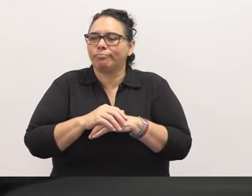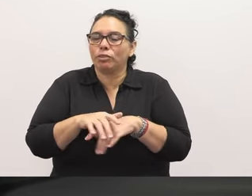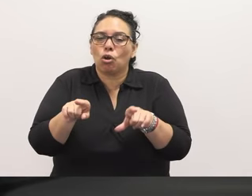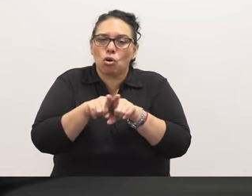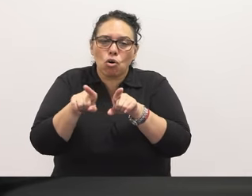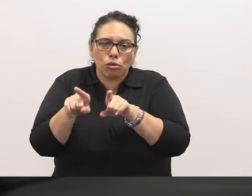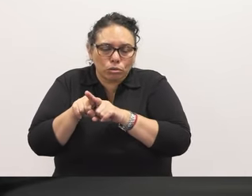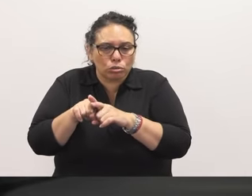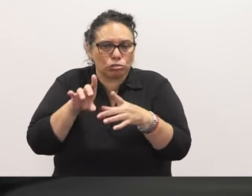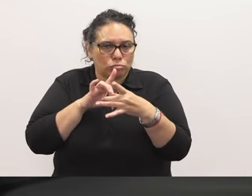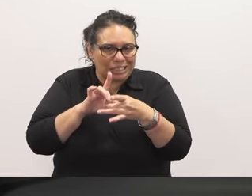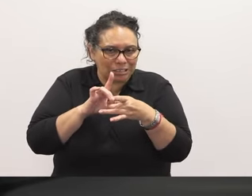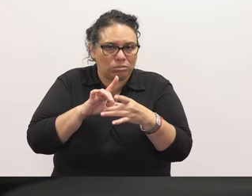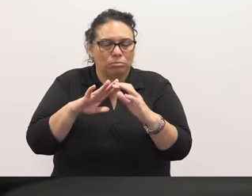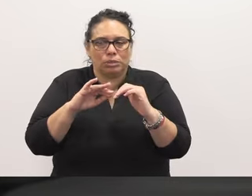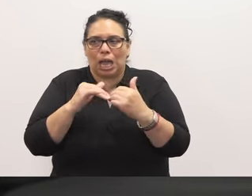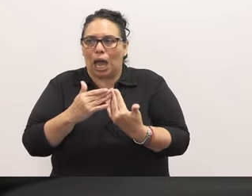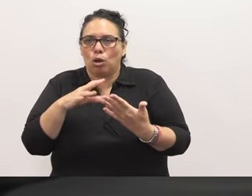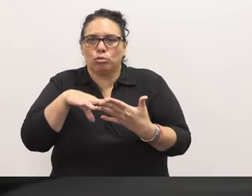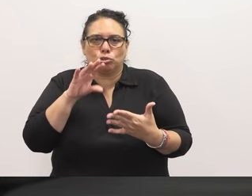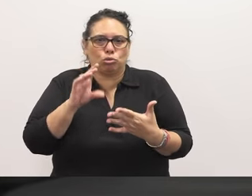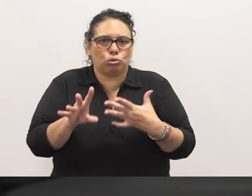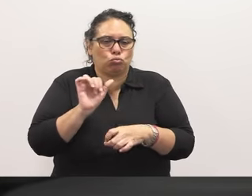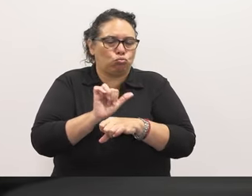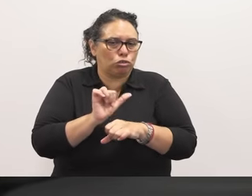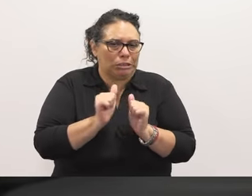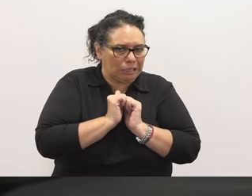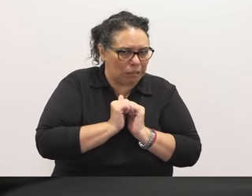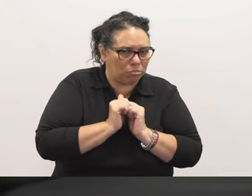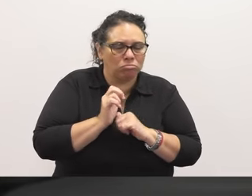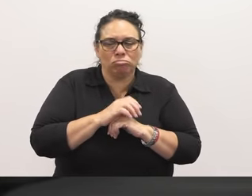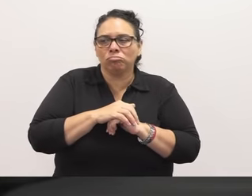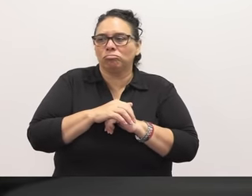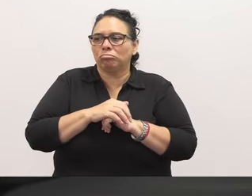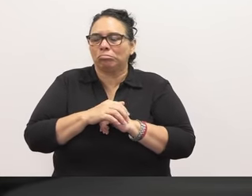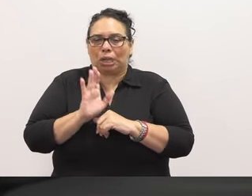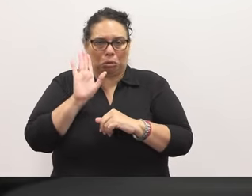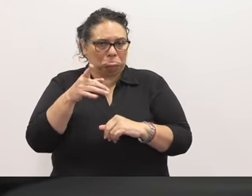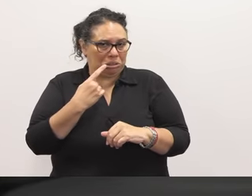and how students work together. And I would say on the academic side,